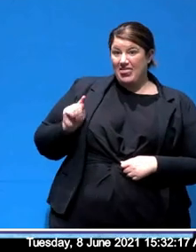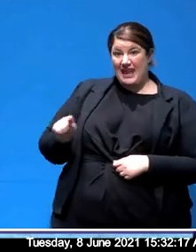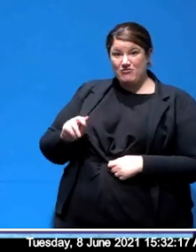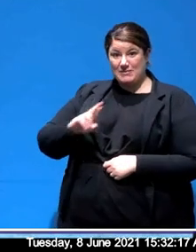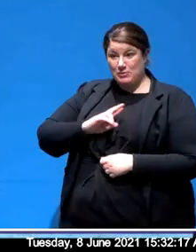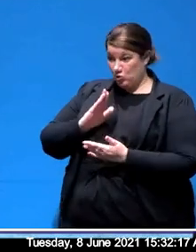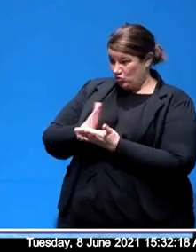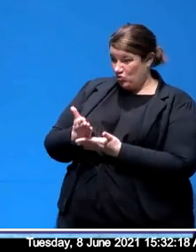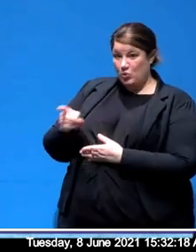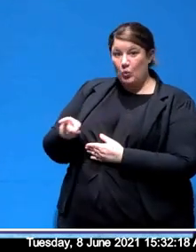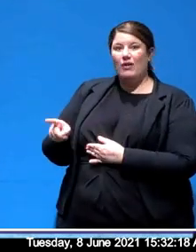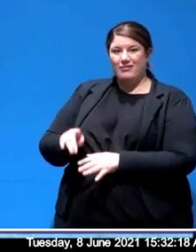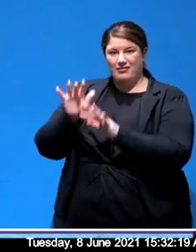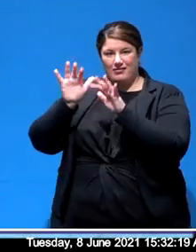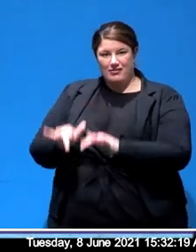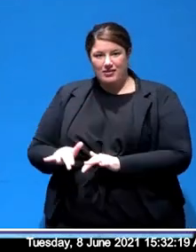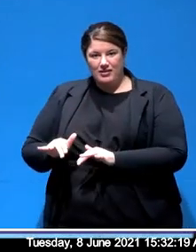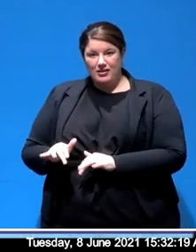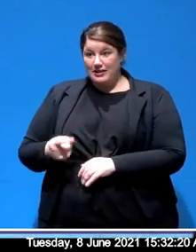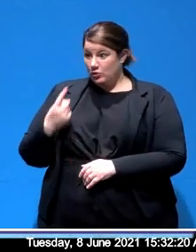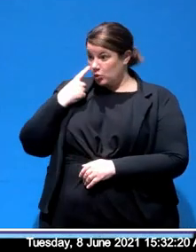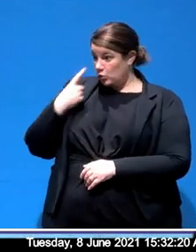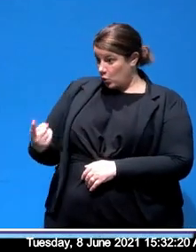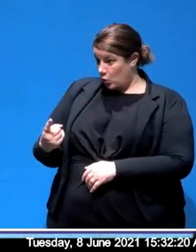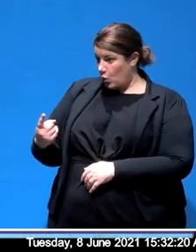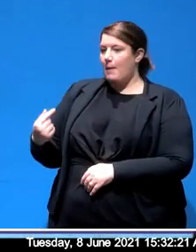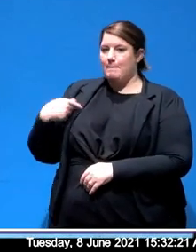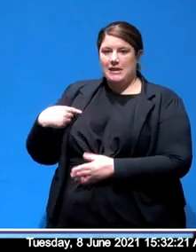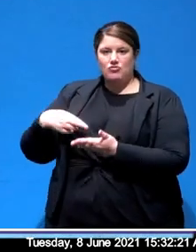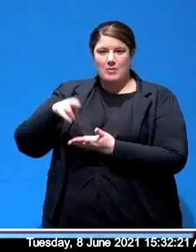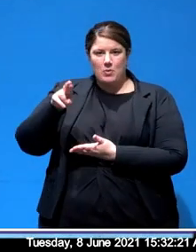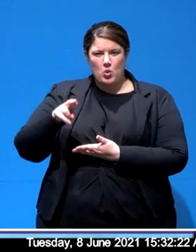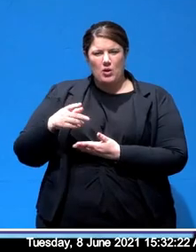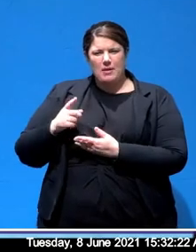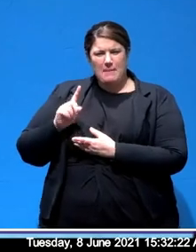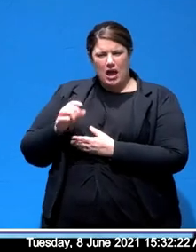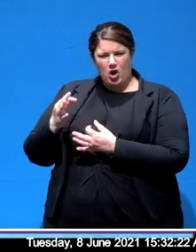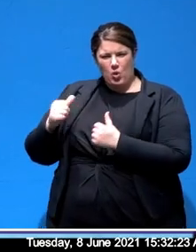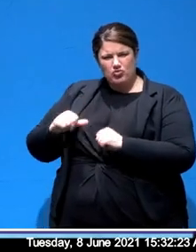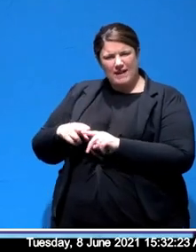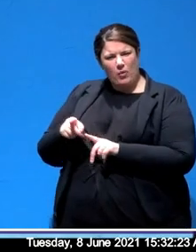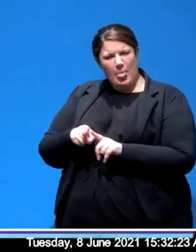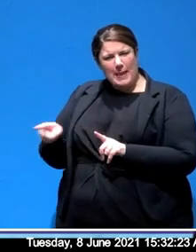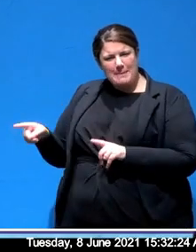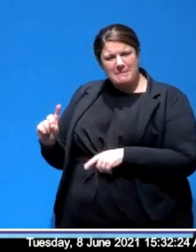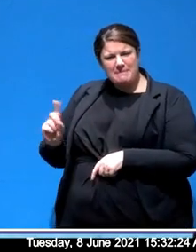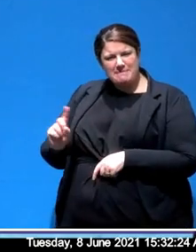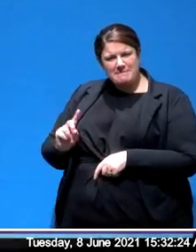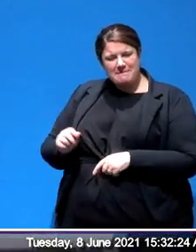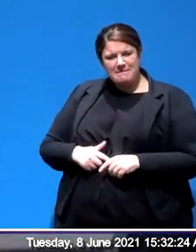determined who saw that incident report; is that fair? Yes. And ---